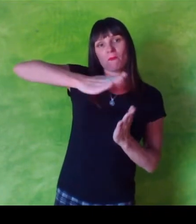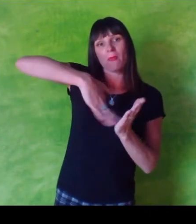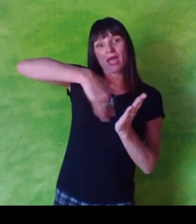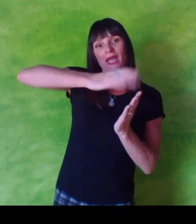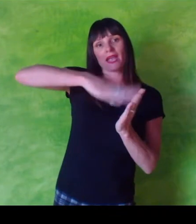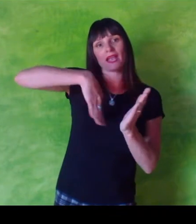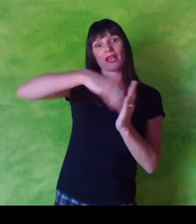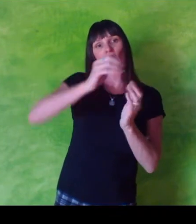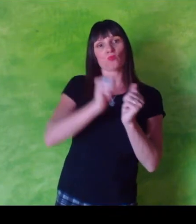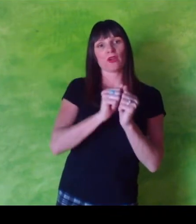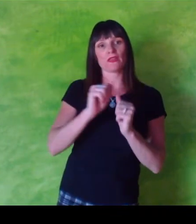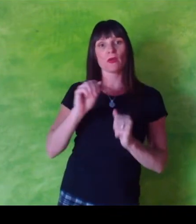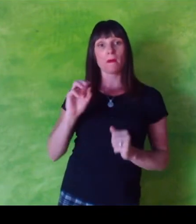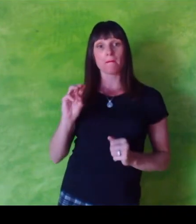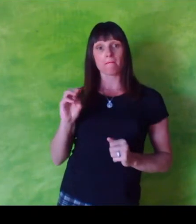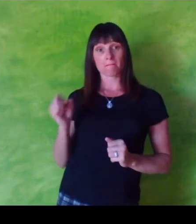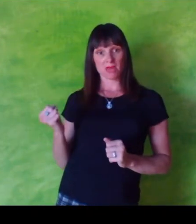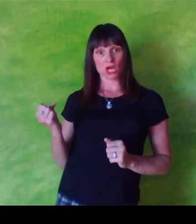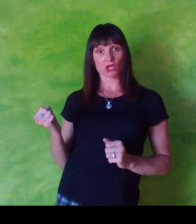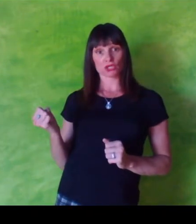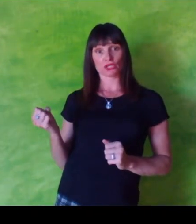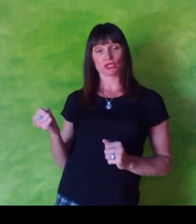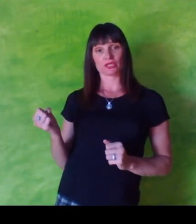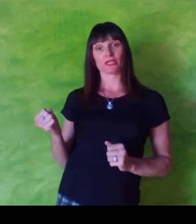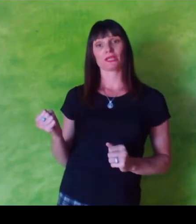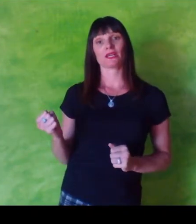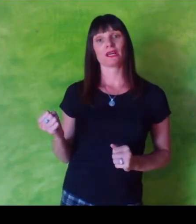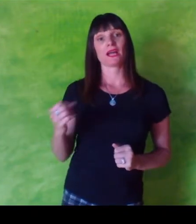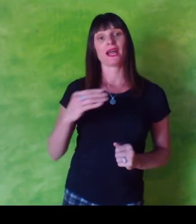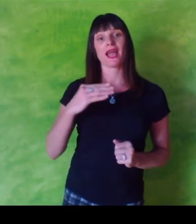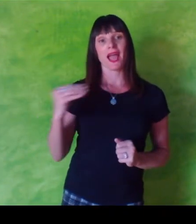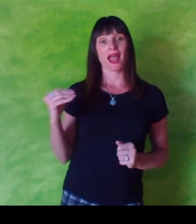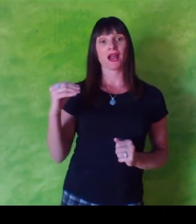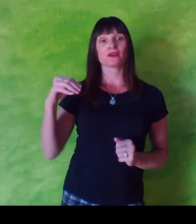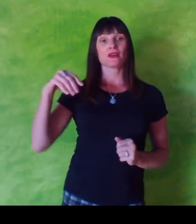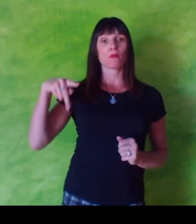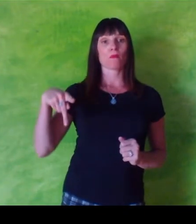with some milk and put some poppy seeds on them